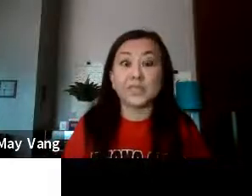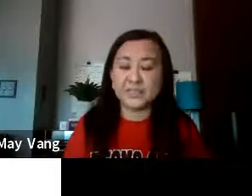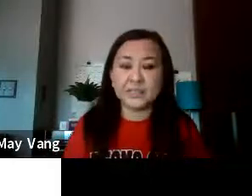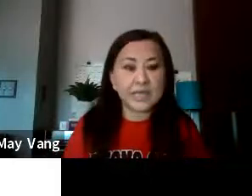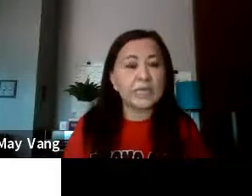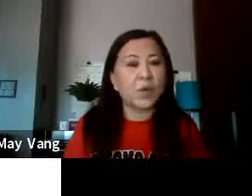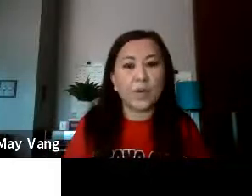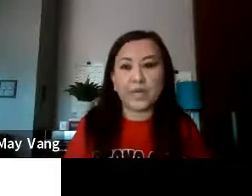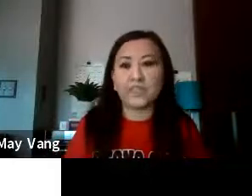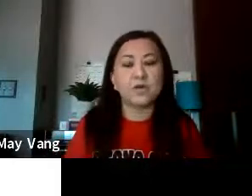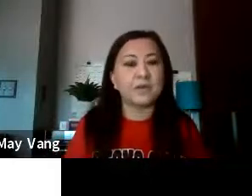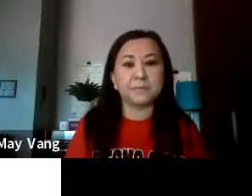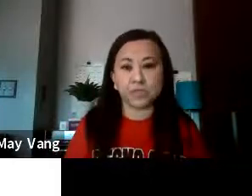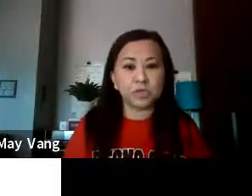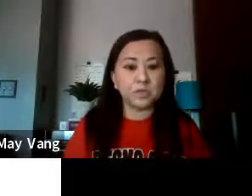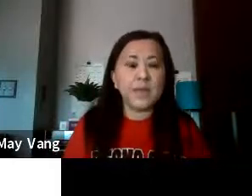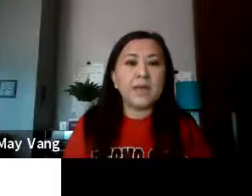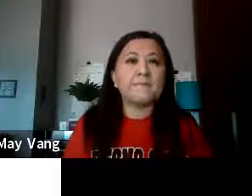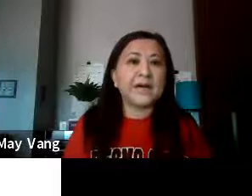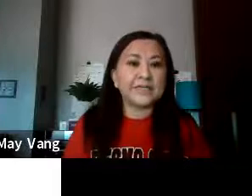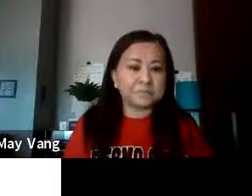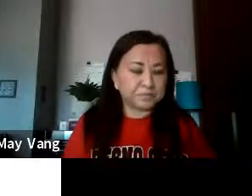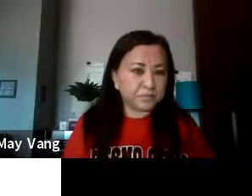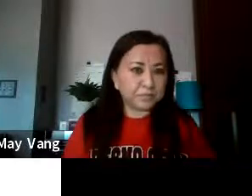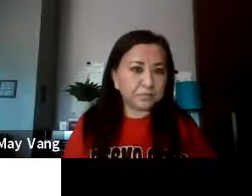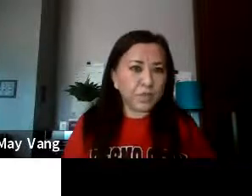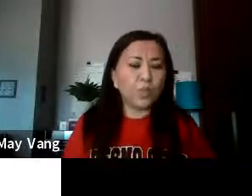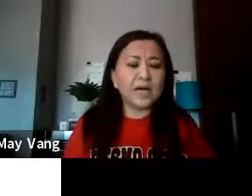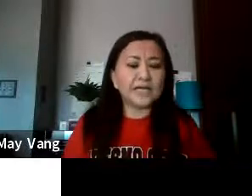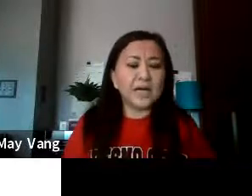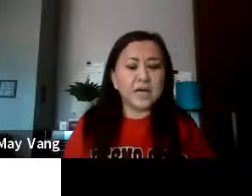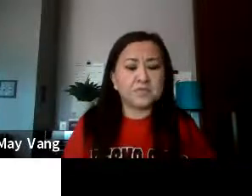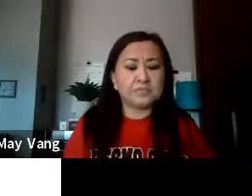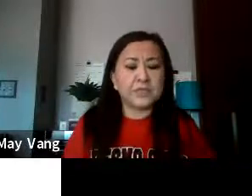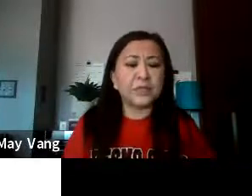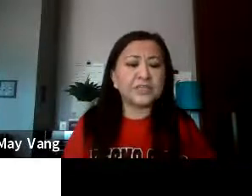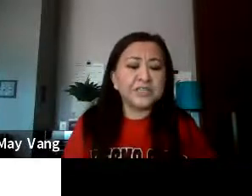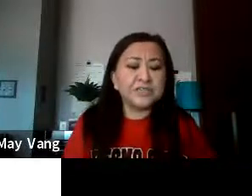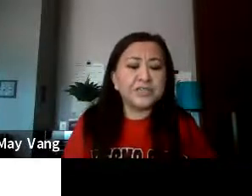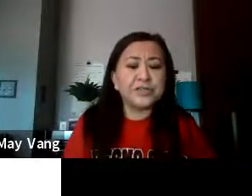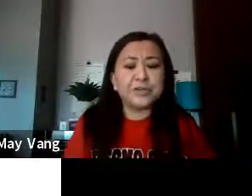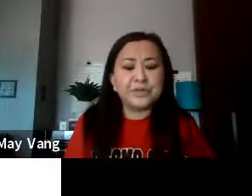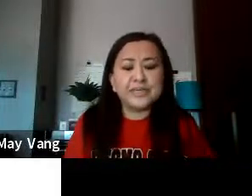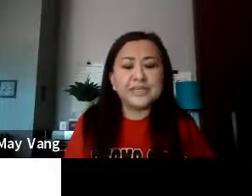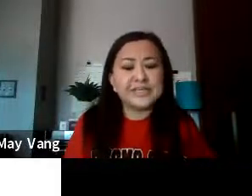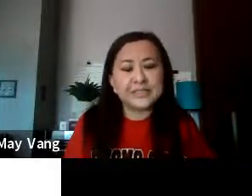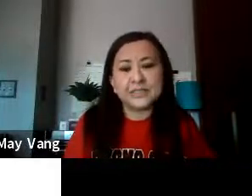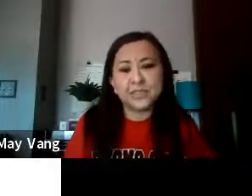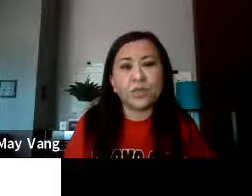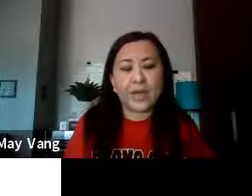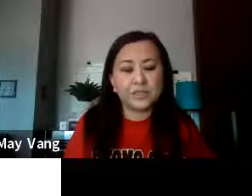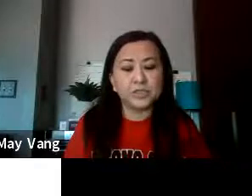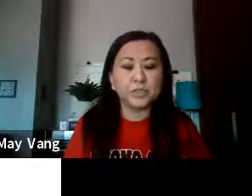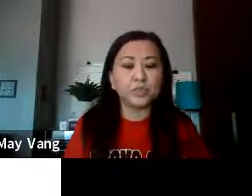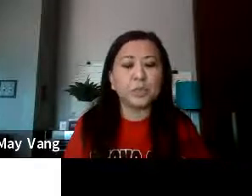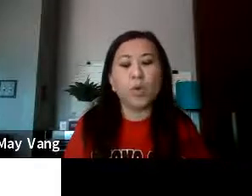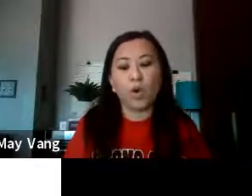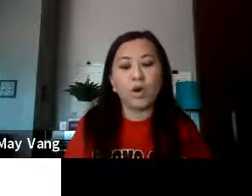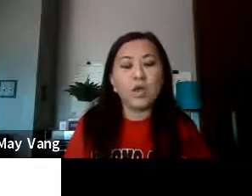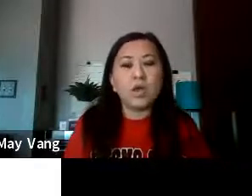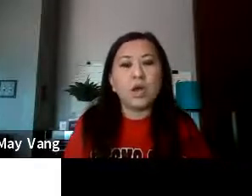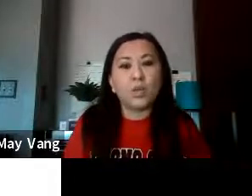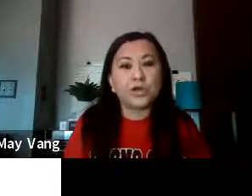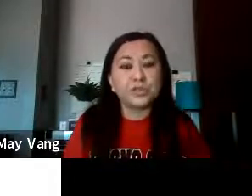holistically and knowing their big picture, but what inquisitive interviewing really is, is, it's just a way to build rapport with our